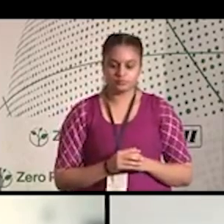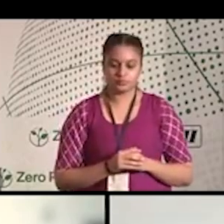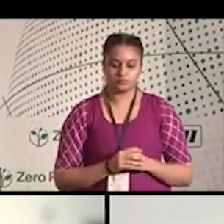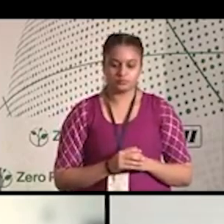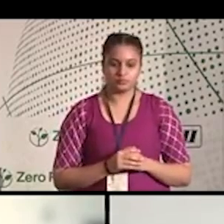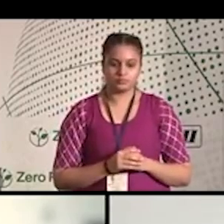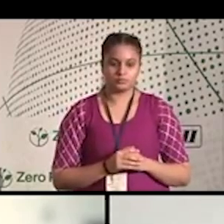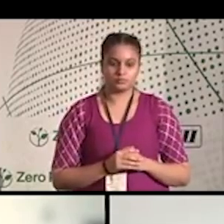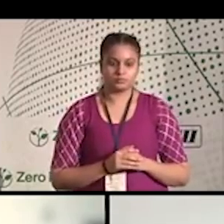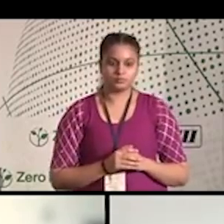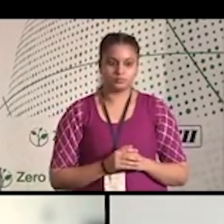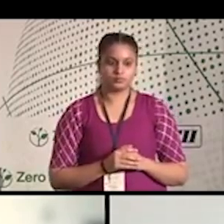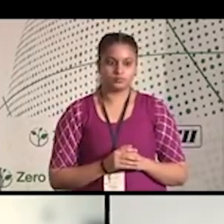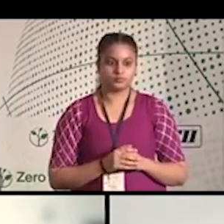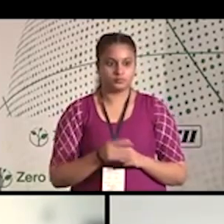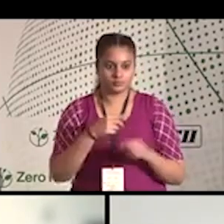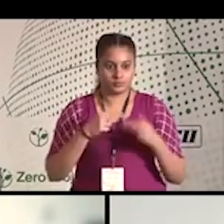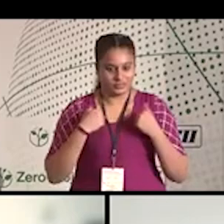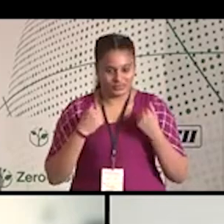a mistake that we made in the United States